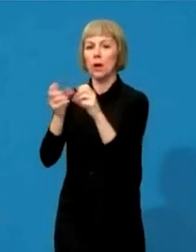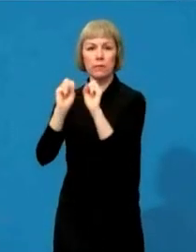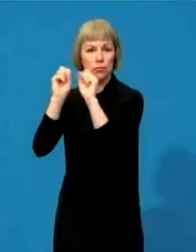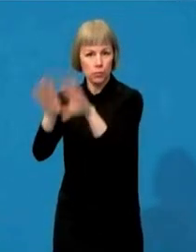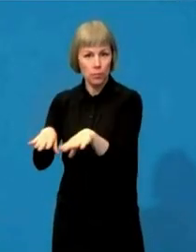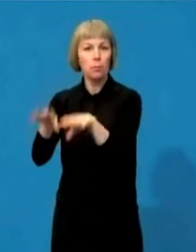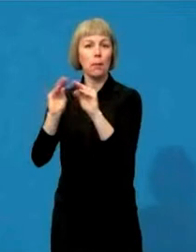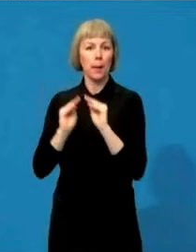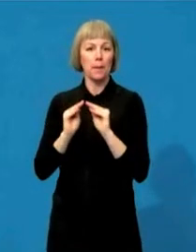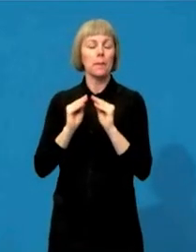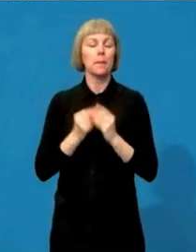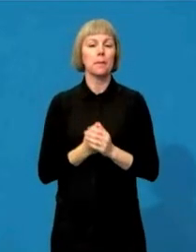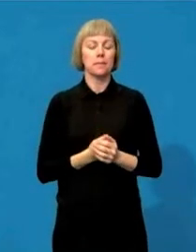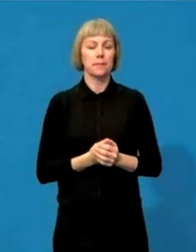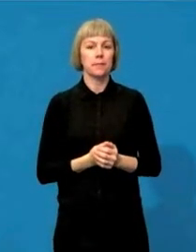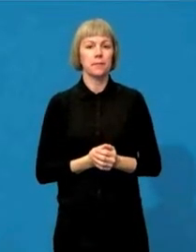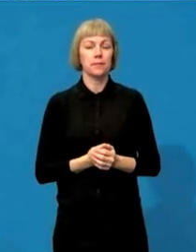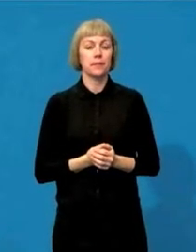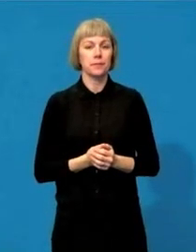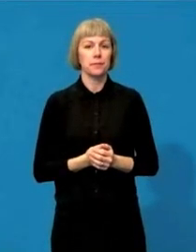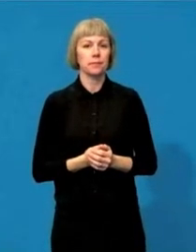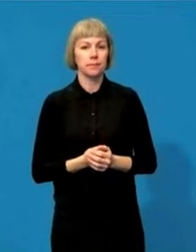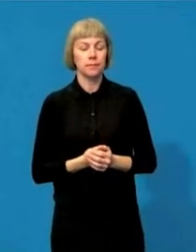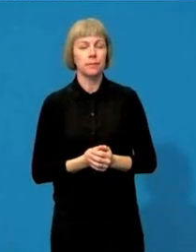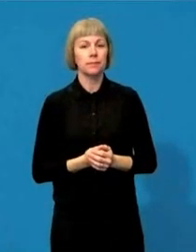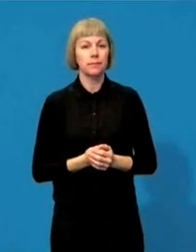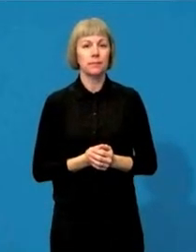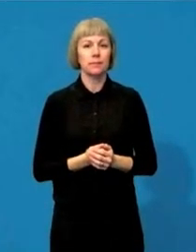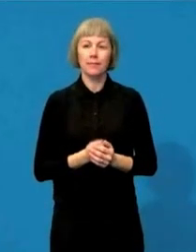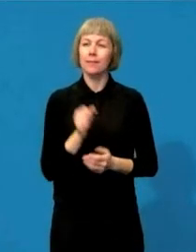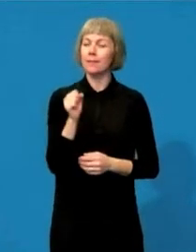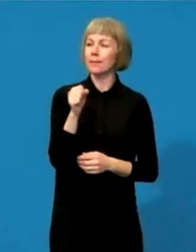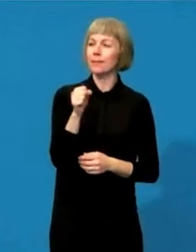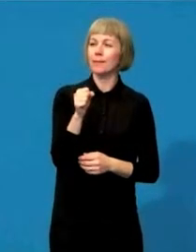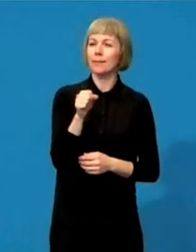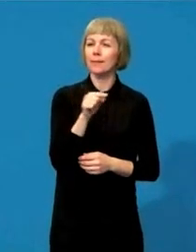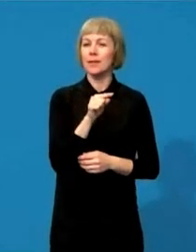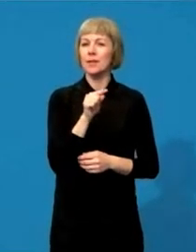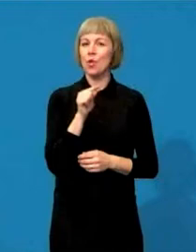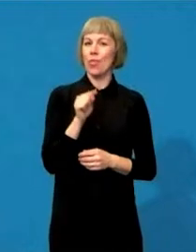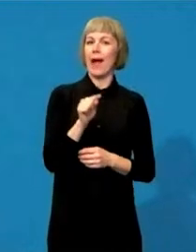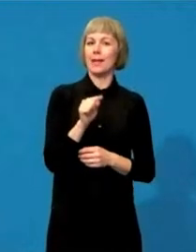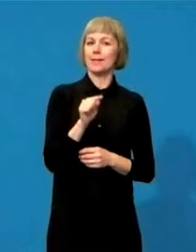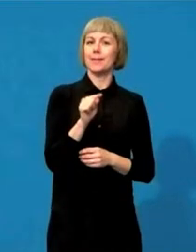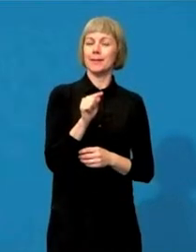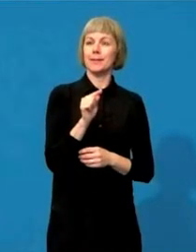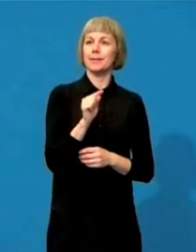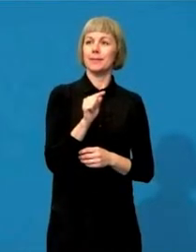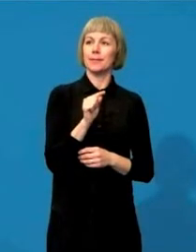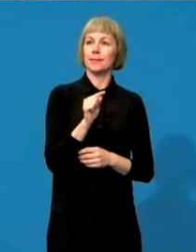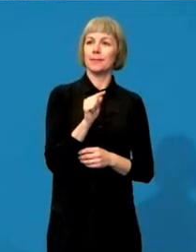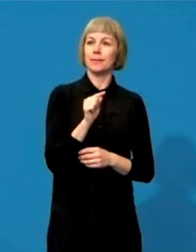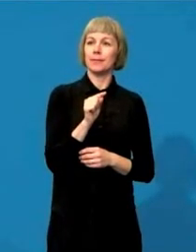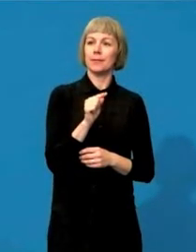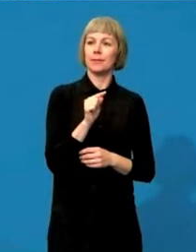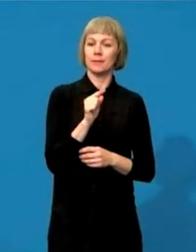And then - so it's - it's sort of - that whole - as it evolved, it - the